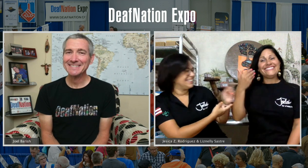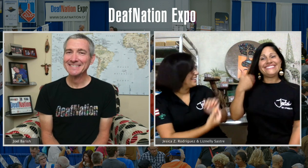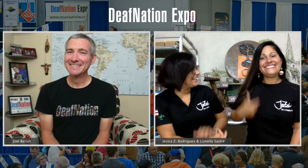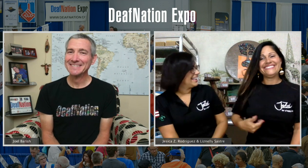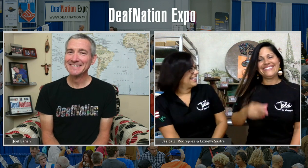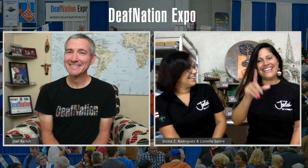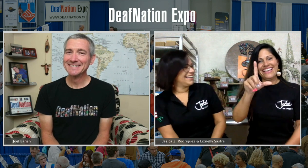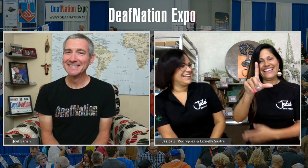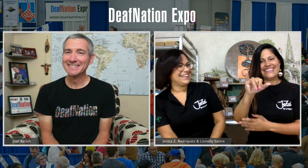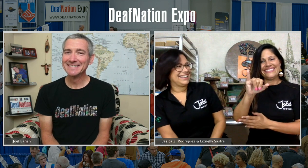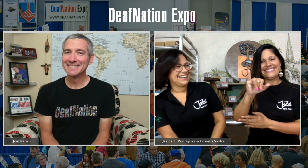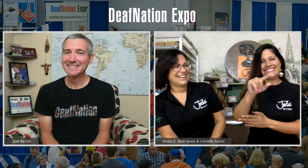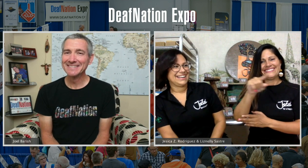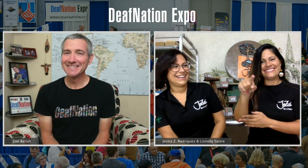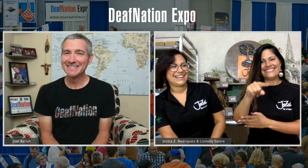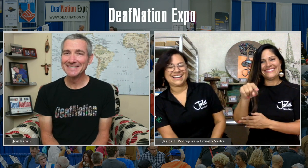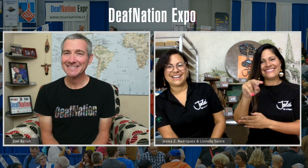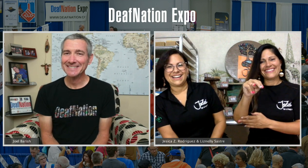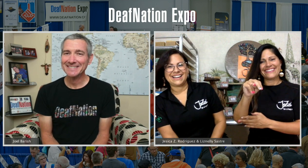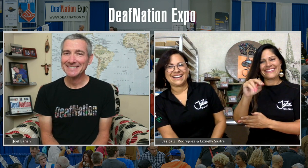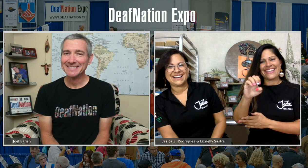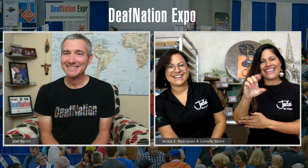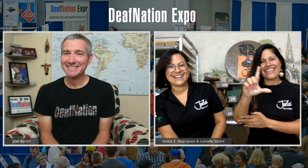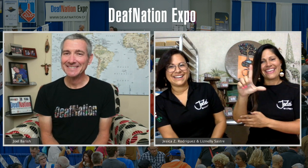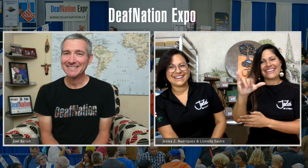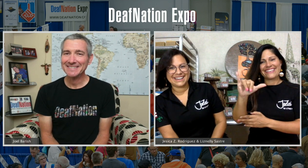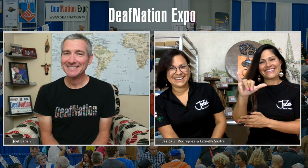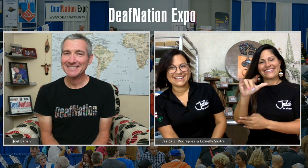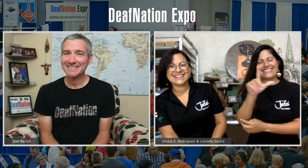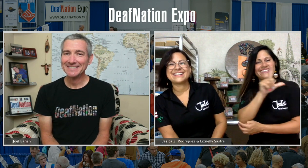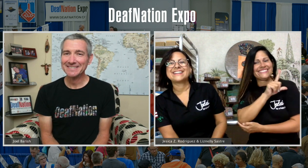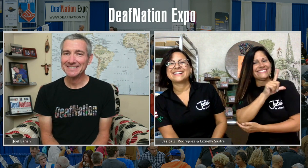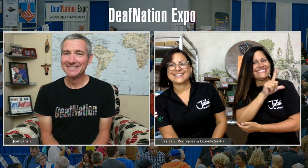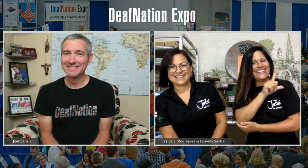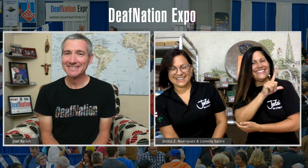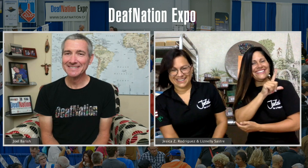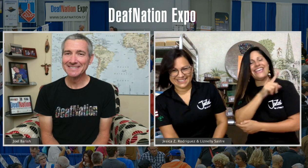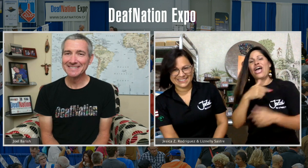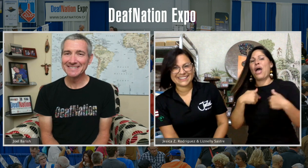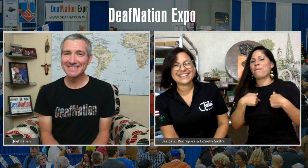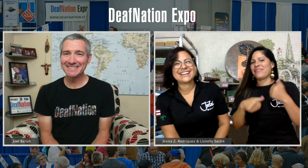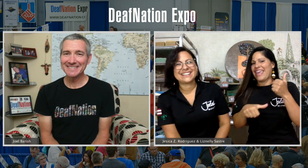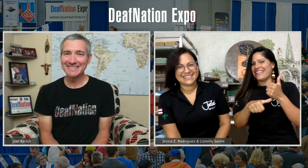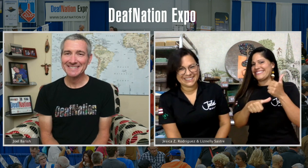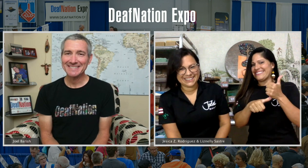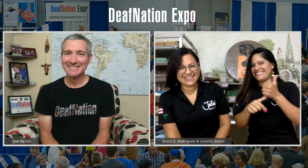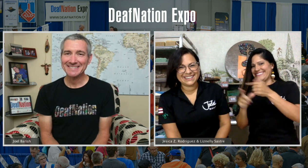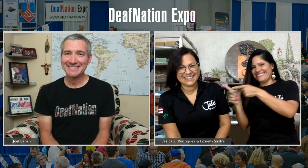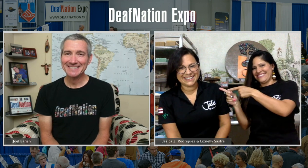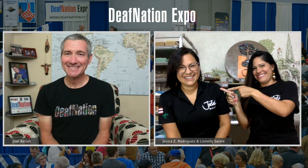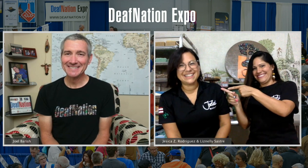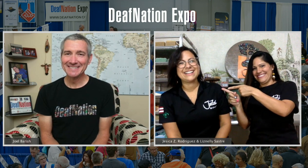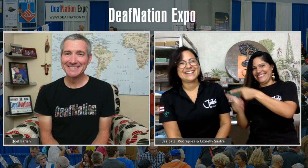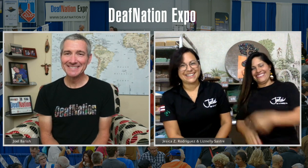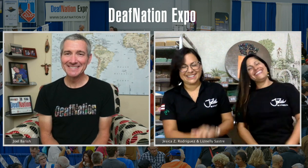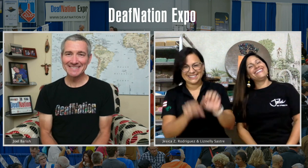I’m Liznelly. I’m her assistant.